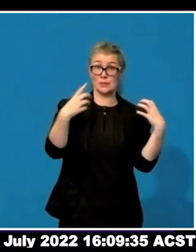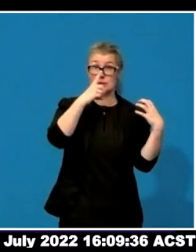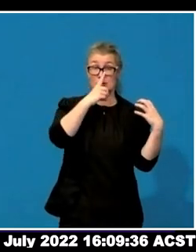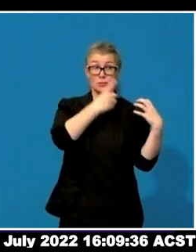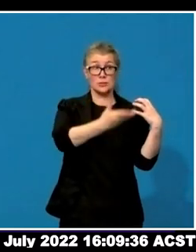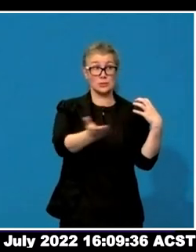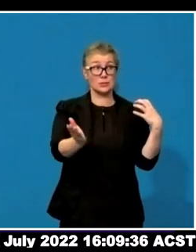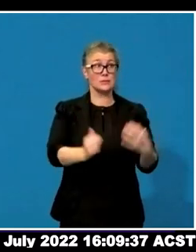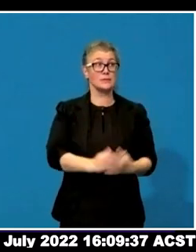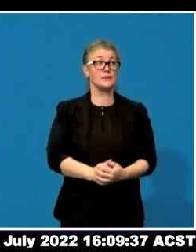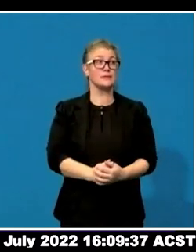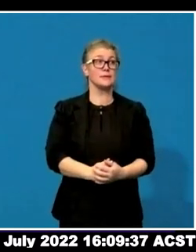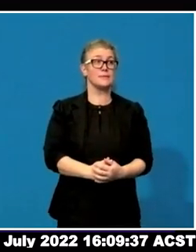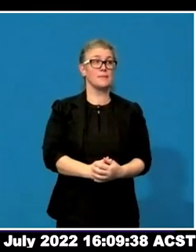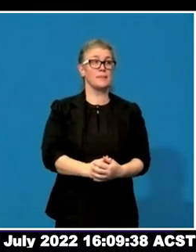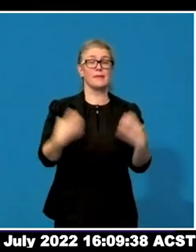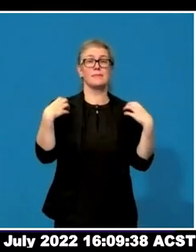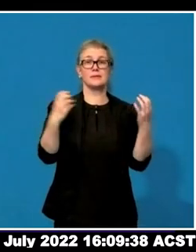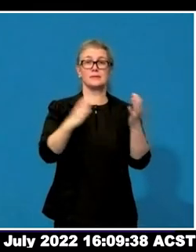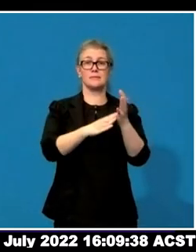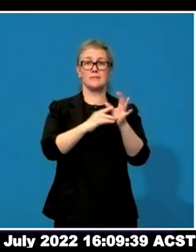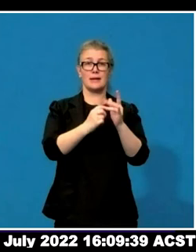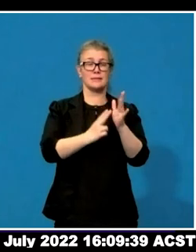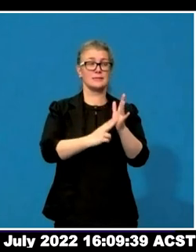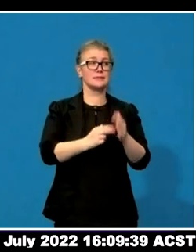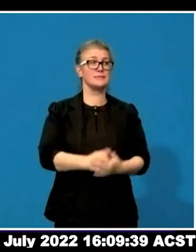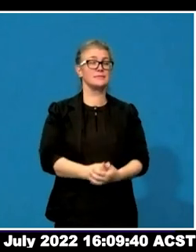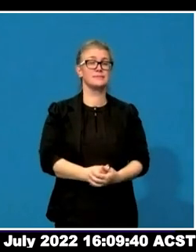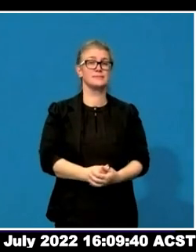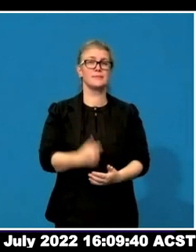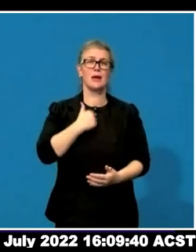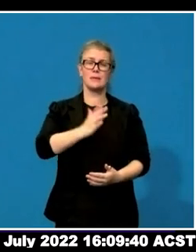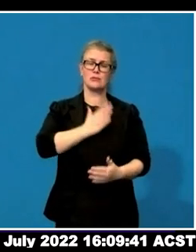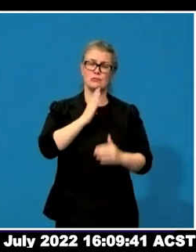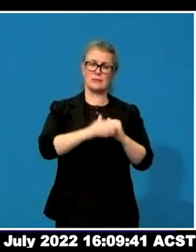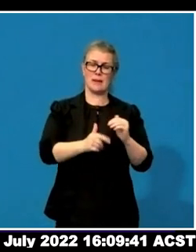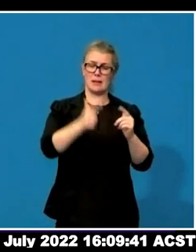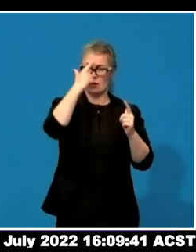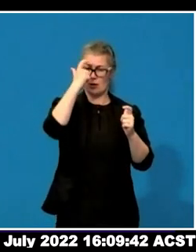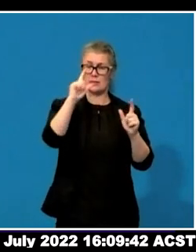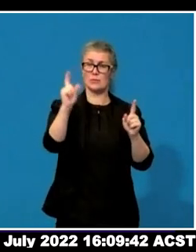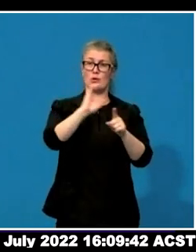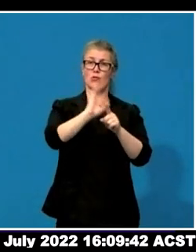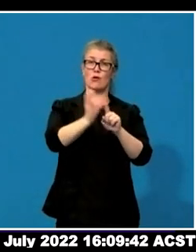I'm interested in the area of cultural competency, cultural safety,